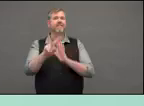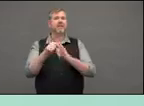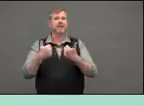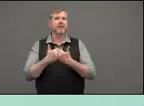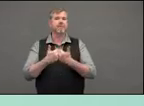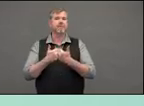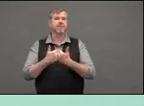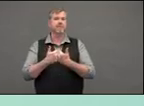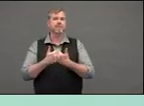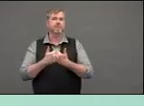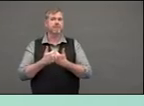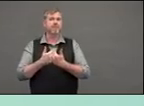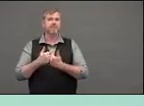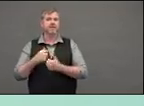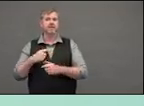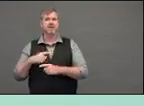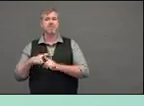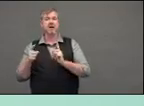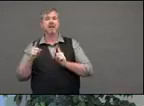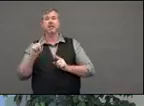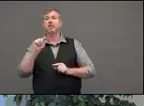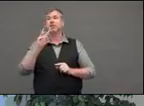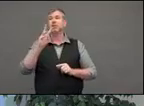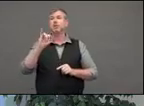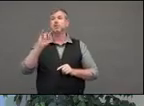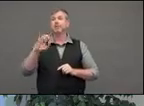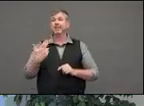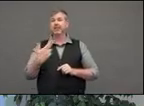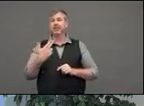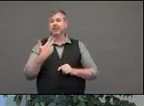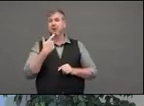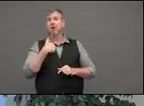actually winning but but they're winning so